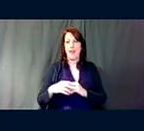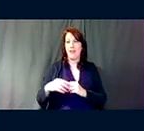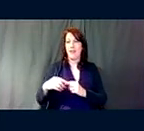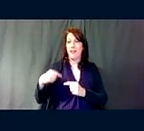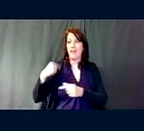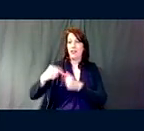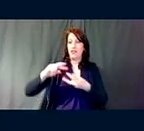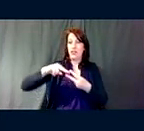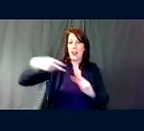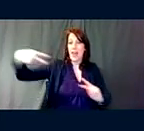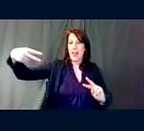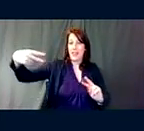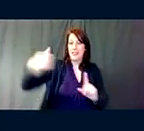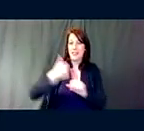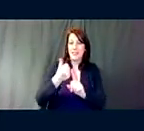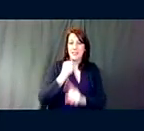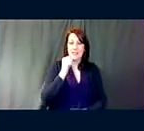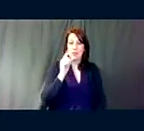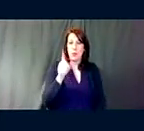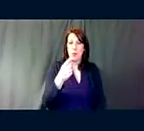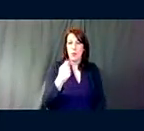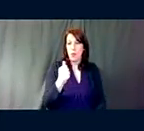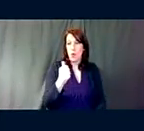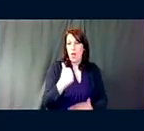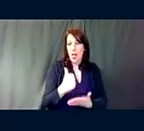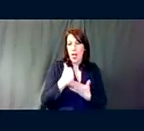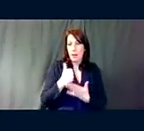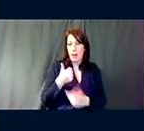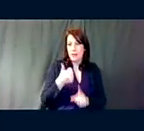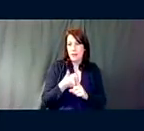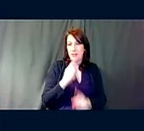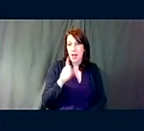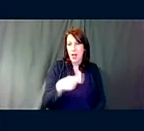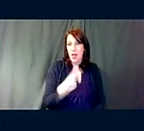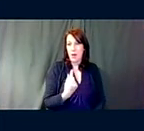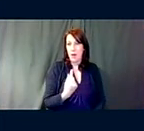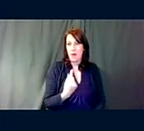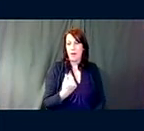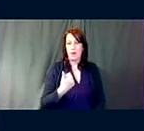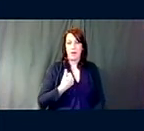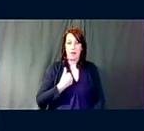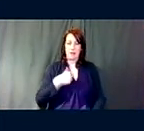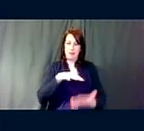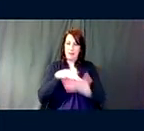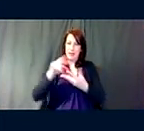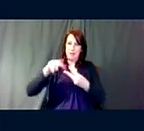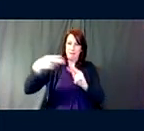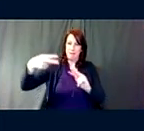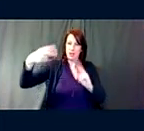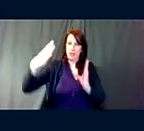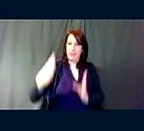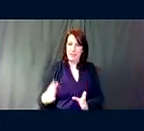ALSO GENETICS, WE HAVE TO BE HONEST, GENETICS ALONE IS NOT GOING TO HELP US BY ITSELF, AND